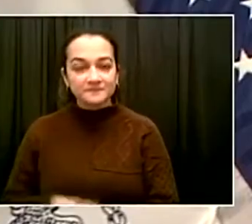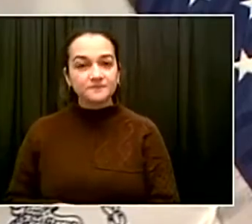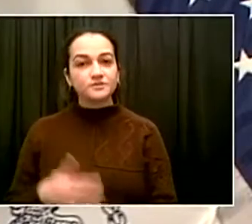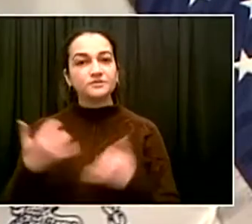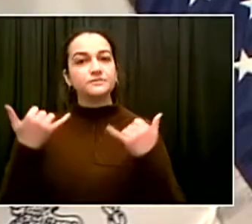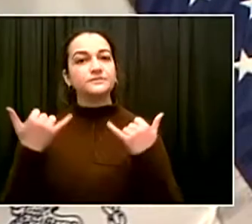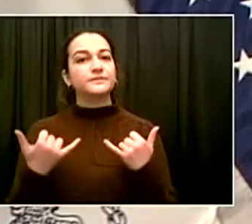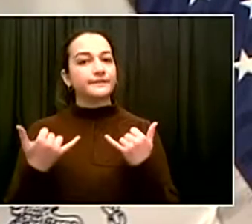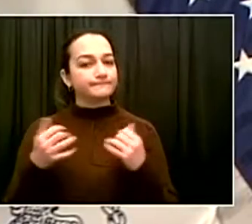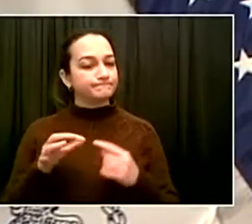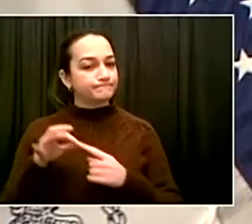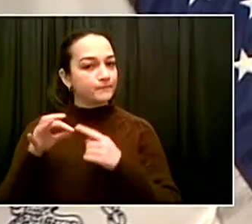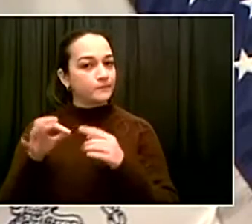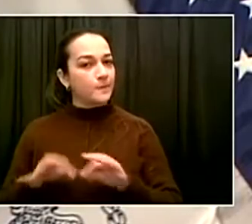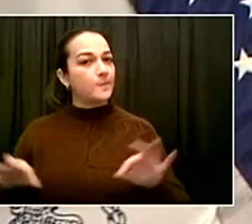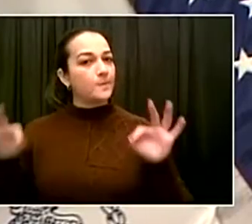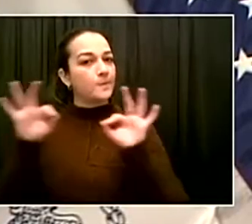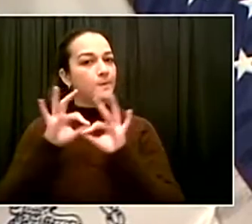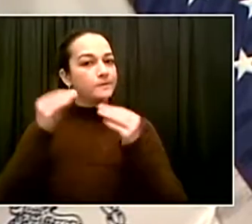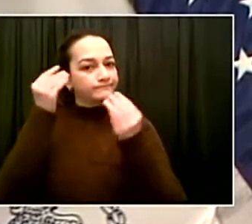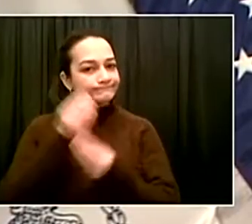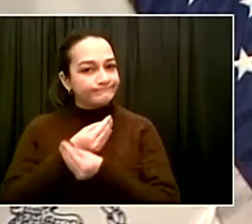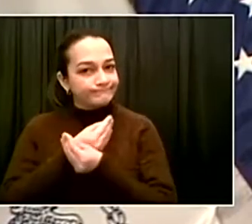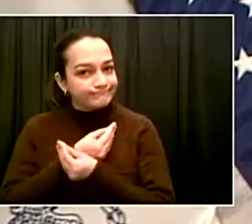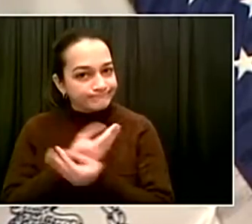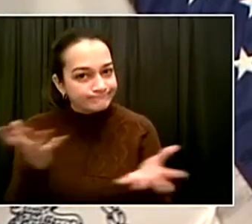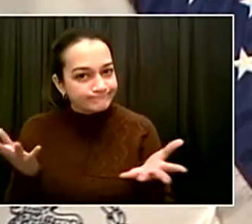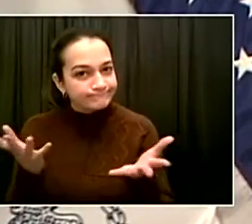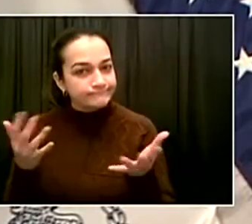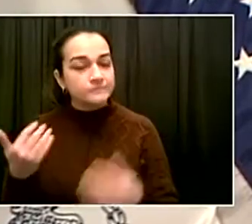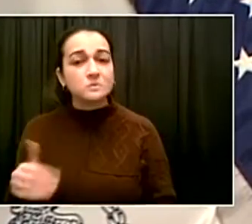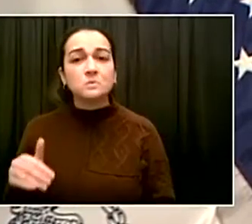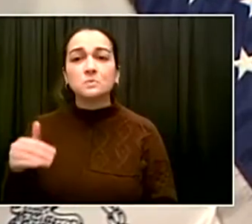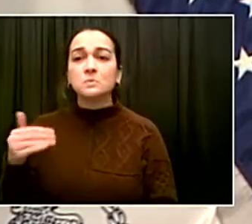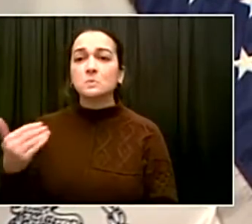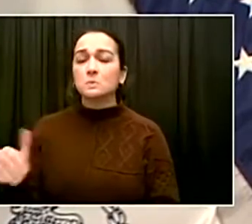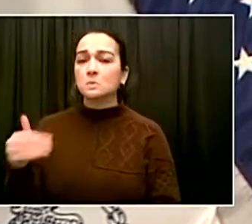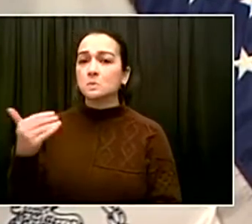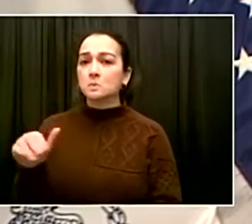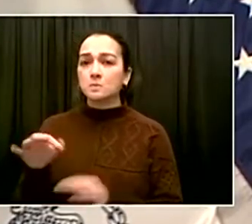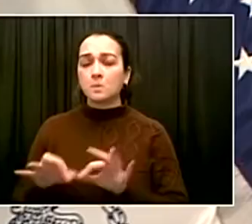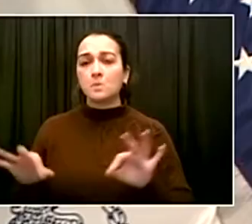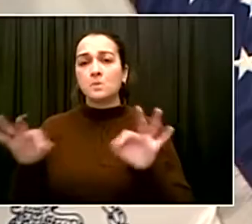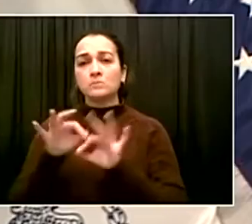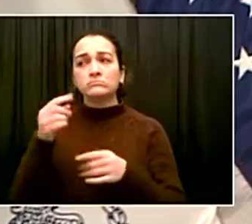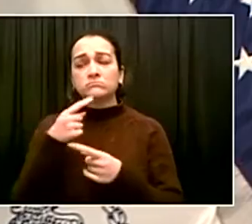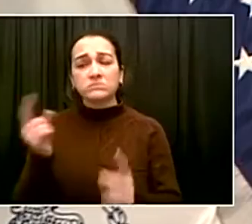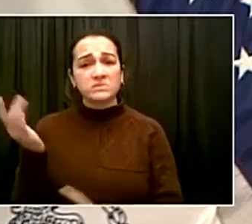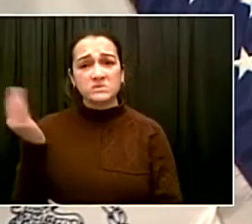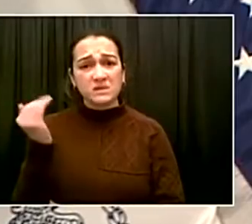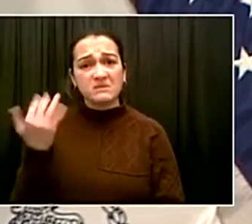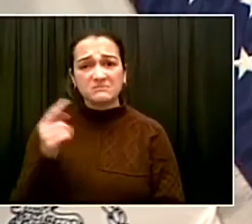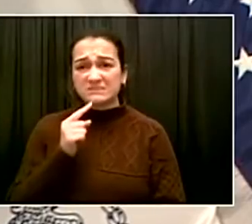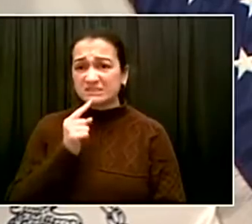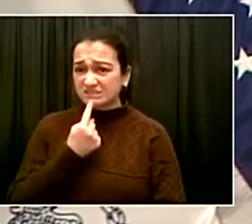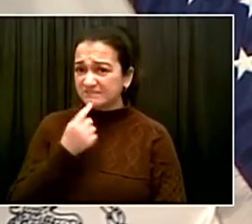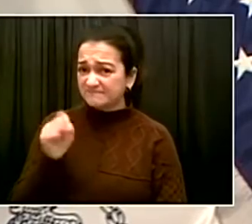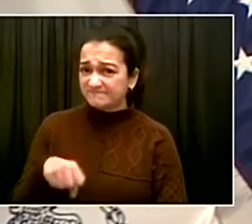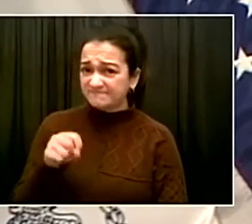CITY WHERE WILL DiBLASIO IS RESPONSE THING RESPONDING TO